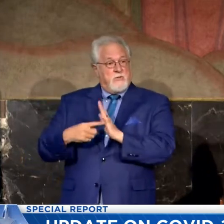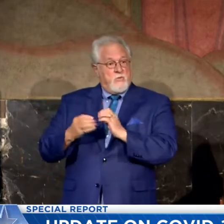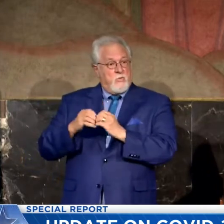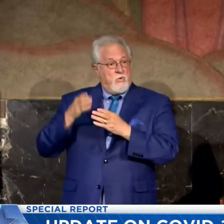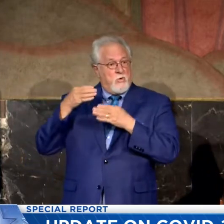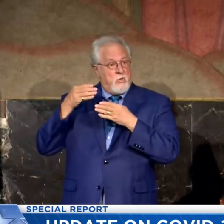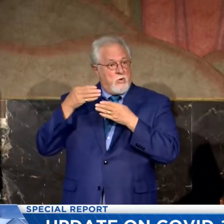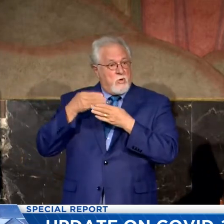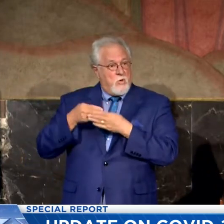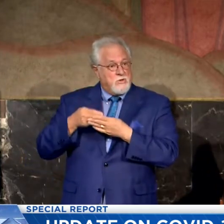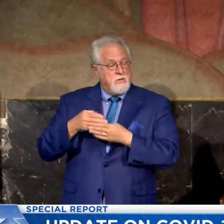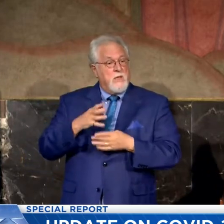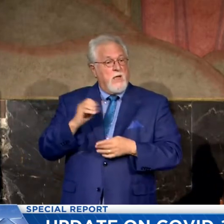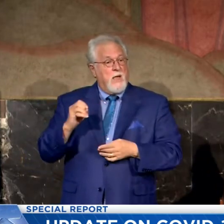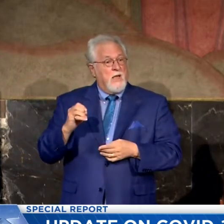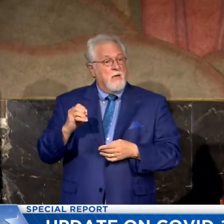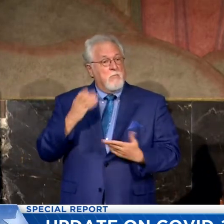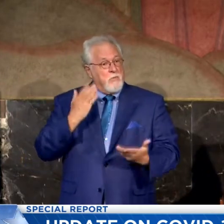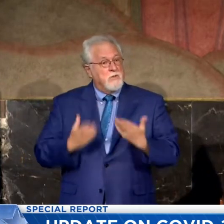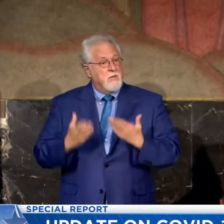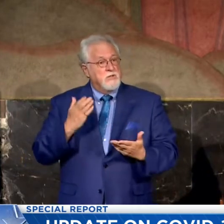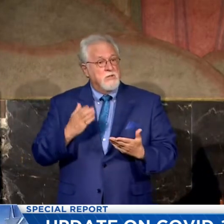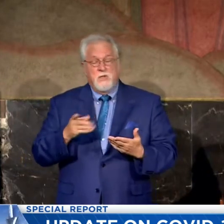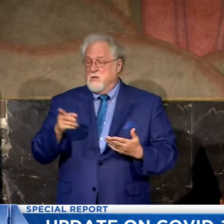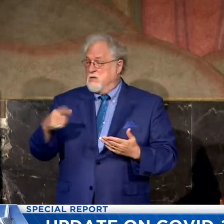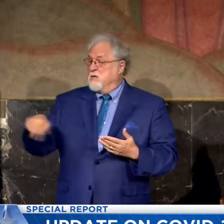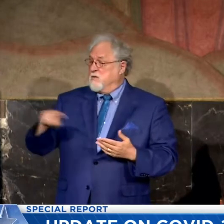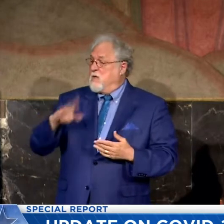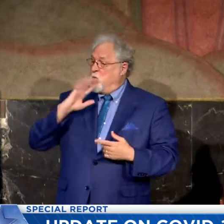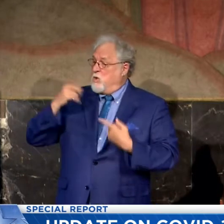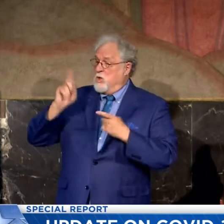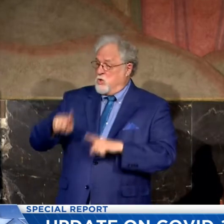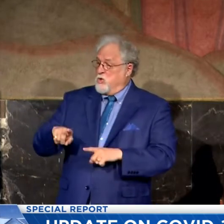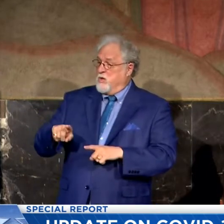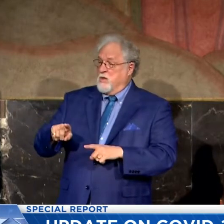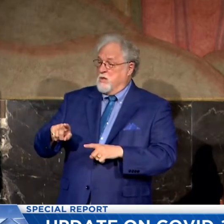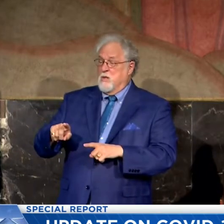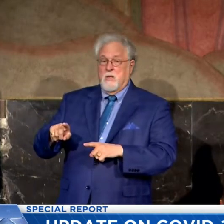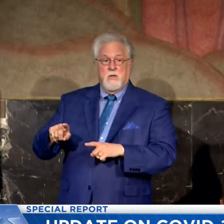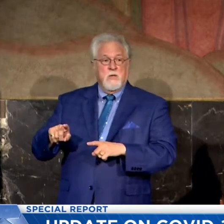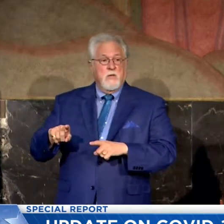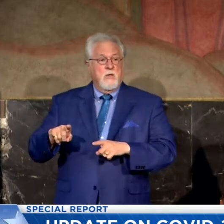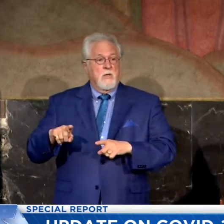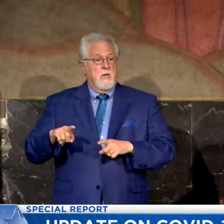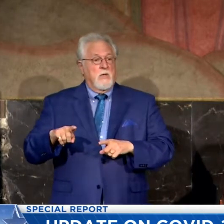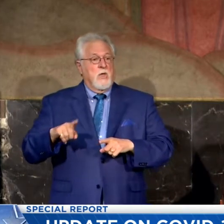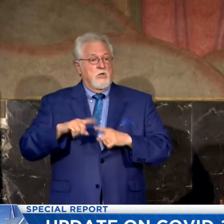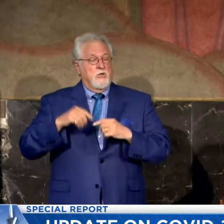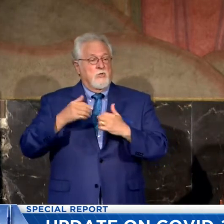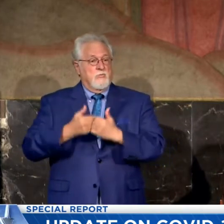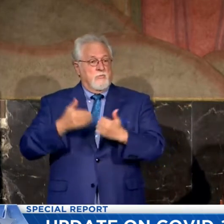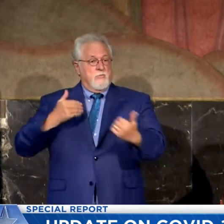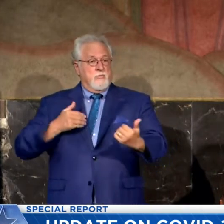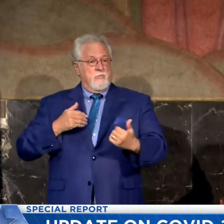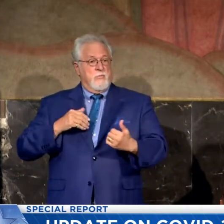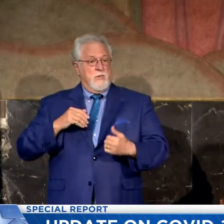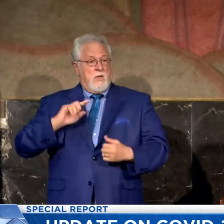THAT ARE OR MEET THE DEFINITION OF CLOSE CONTACT SO WE CAN CONTACT THEM TO LET THEM KNOW SO THAT THEY CAN LOOK OUT FOR THEMSELVES AND THEIR FAMILIES AND COMMUNITIES AND SO FORTH. THEY CAN MONITOR SYMPTOMS MORE